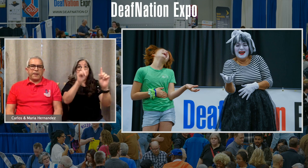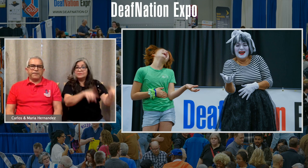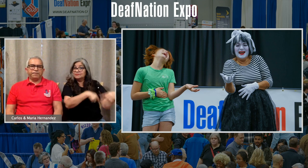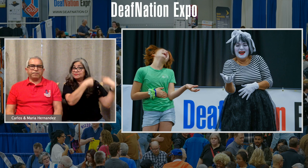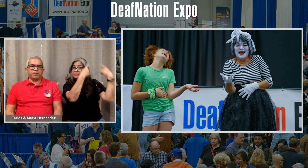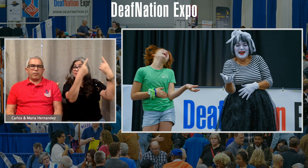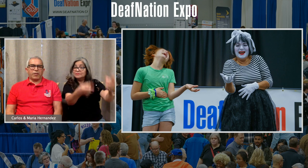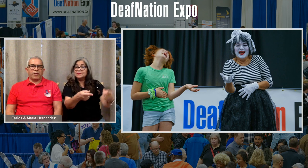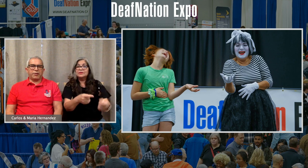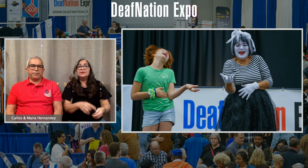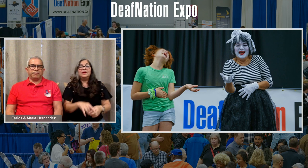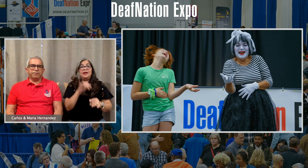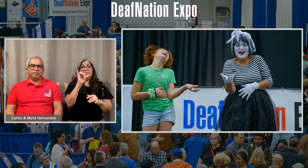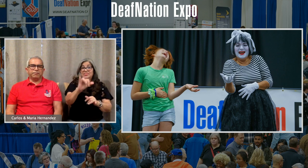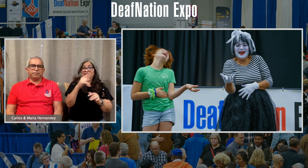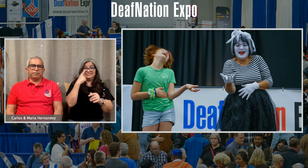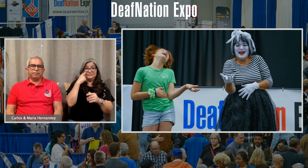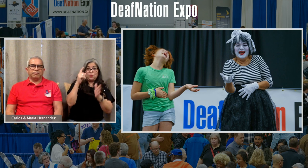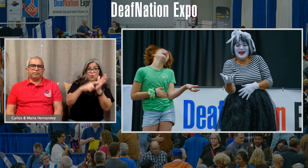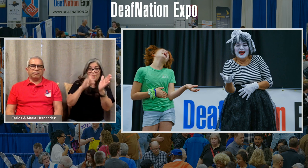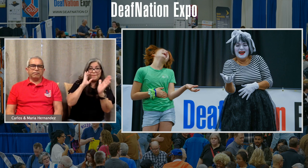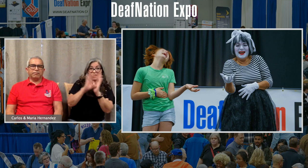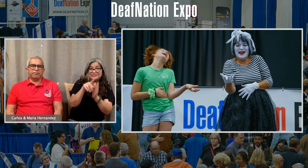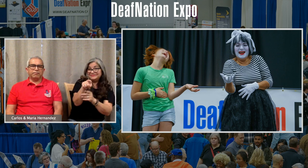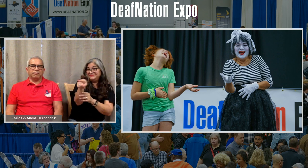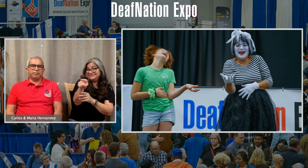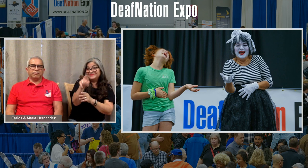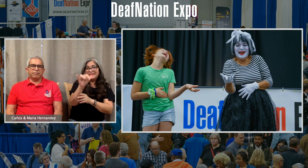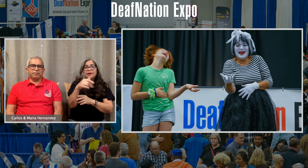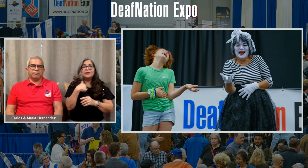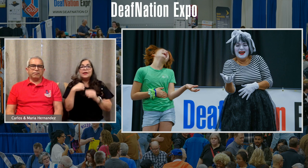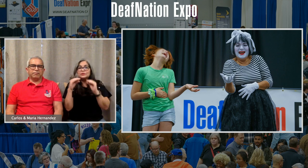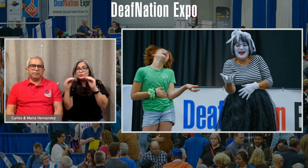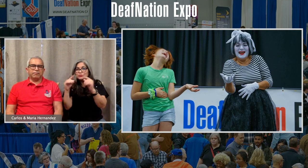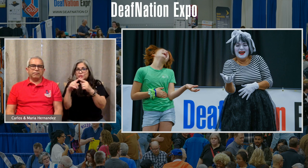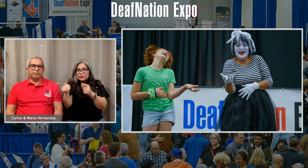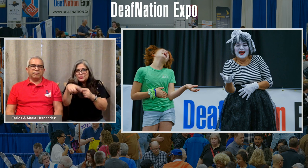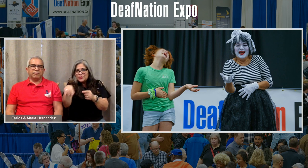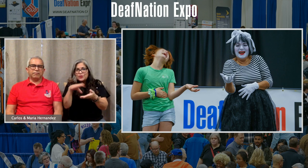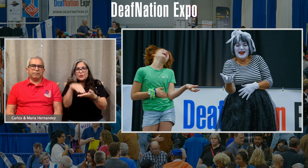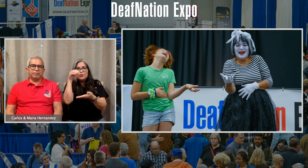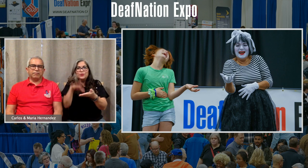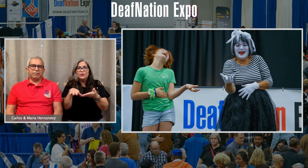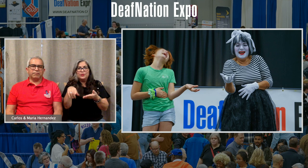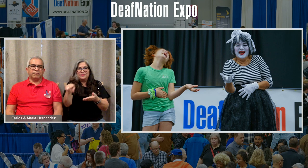and have done it since then. That, if you notice the picture, I was teaching to students.